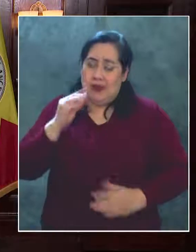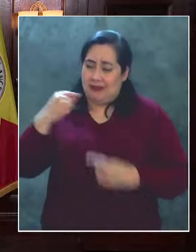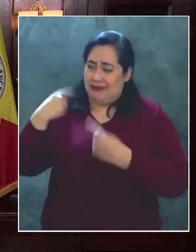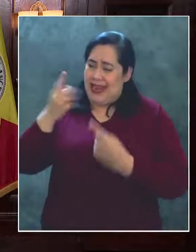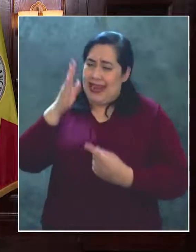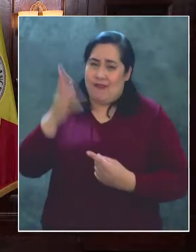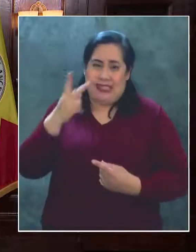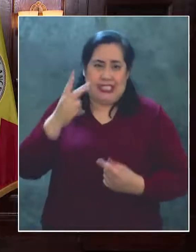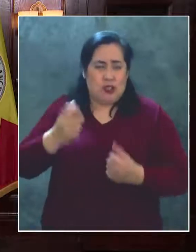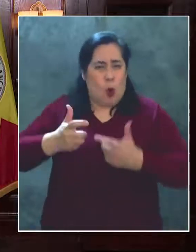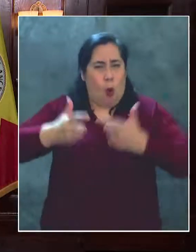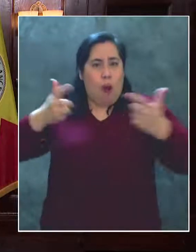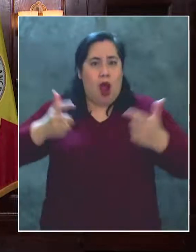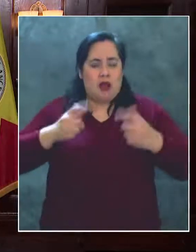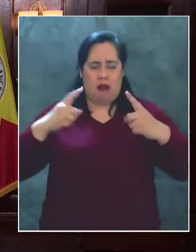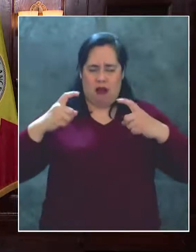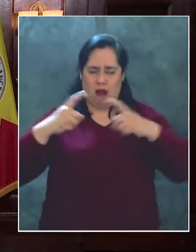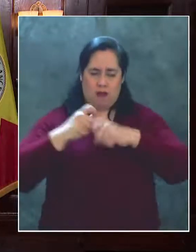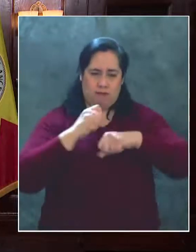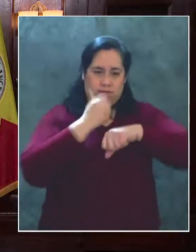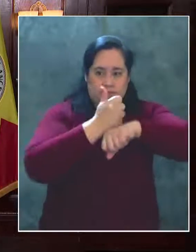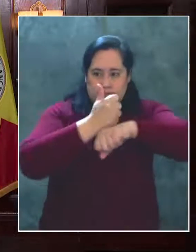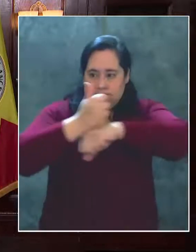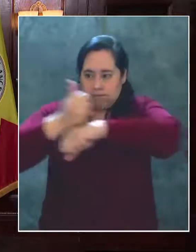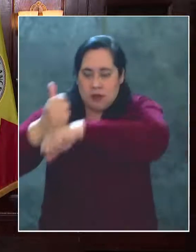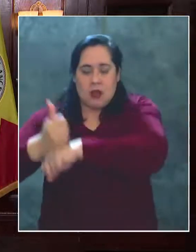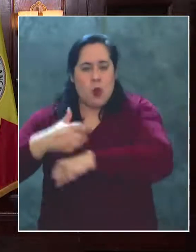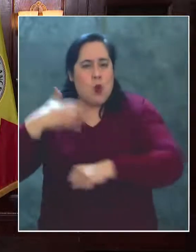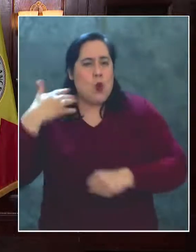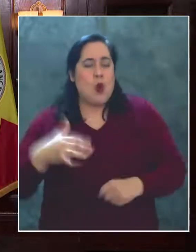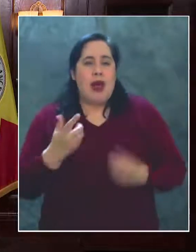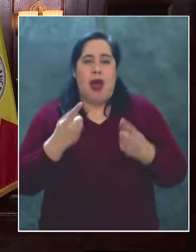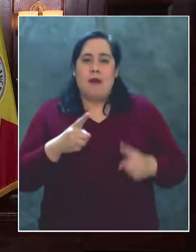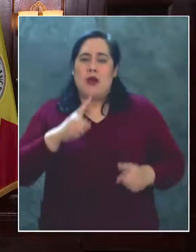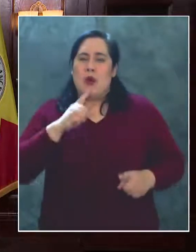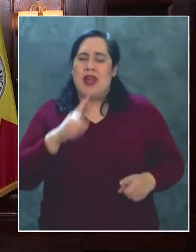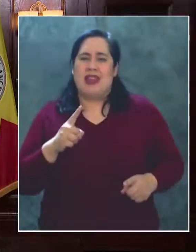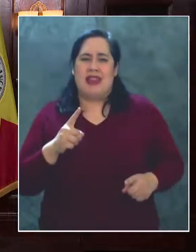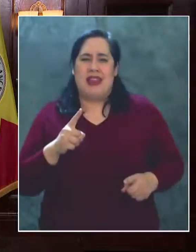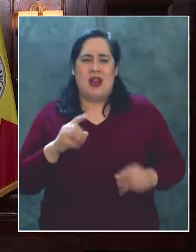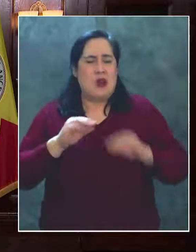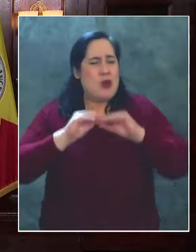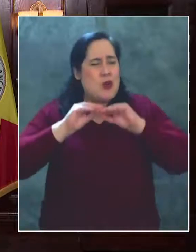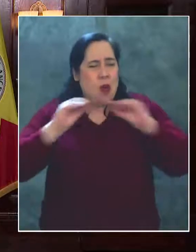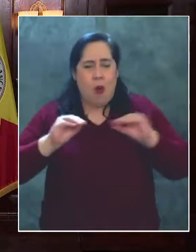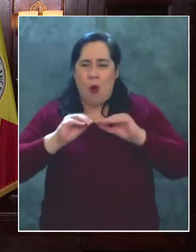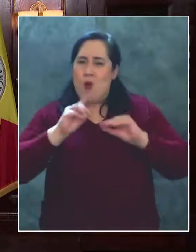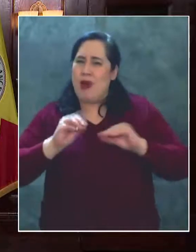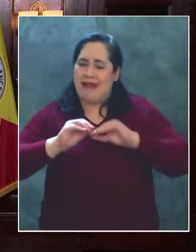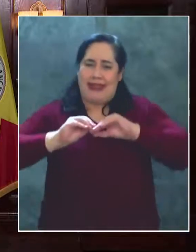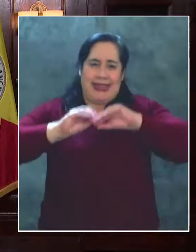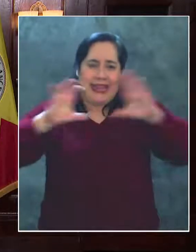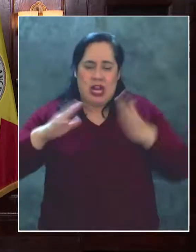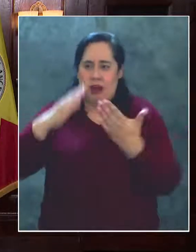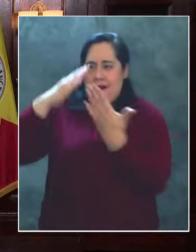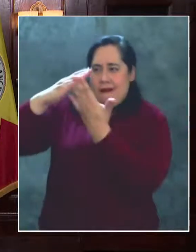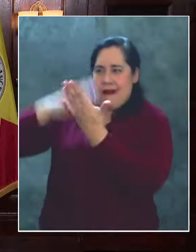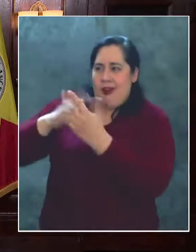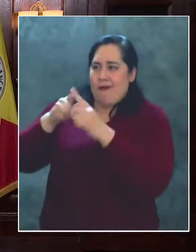AND IT'S HAPPENING WITH A STARTLING LACK OF CLEAR GUIDANCE, COMING FROM THE TRUMP